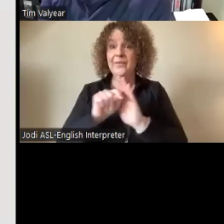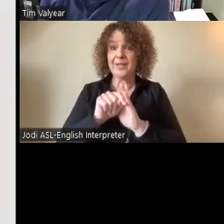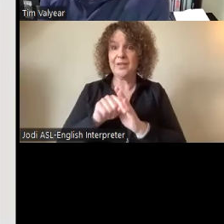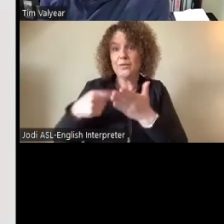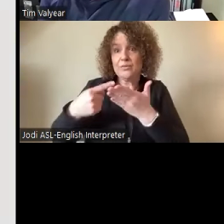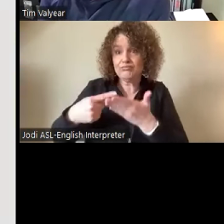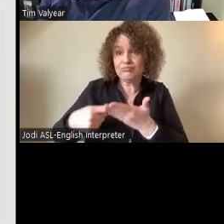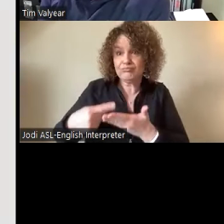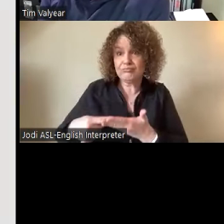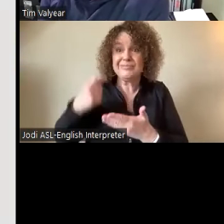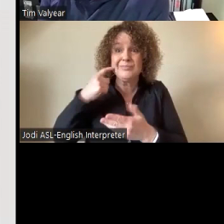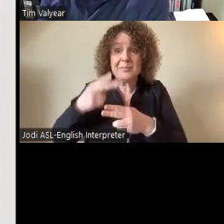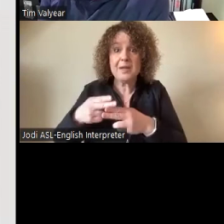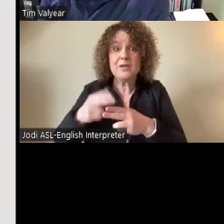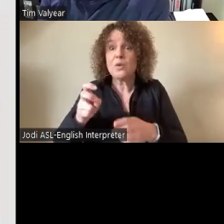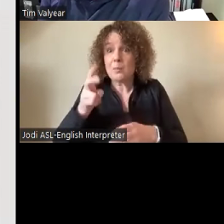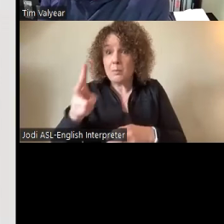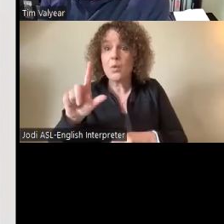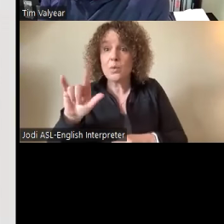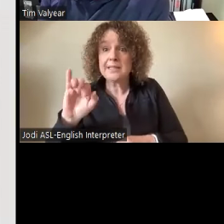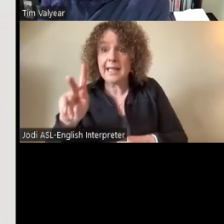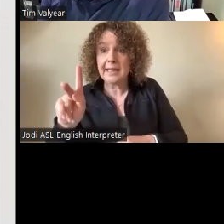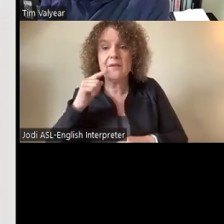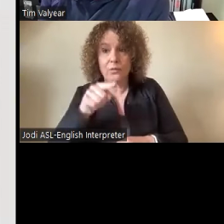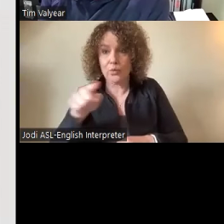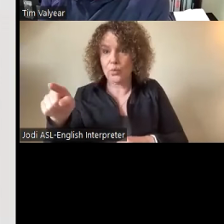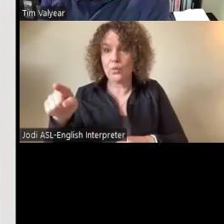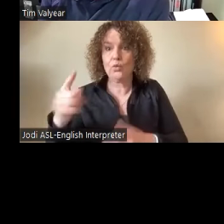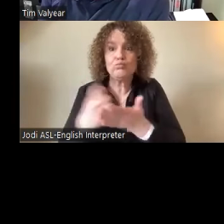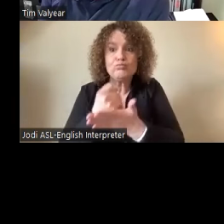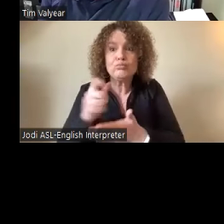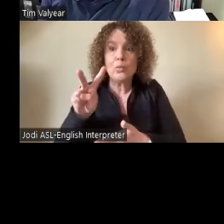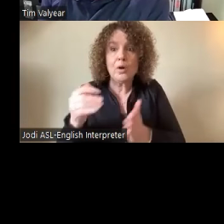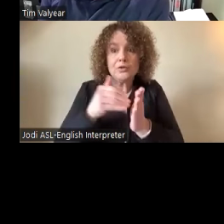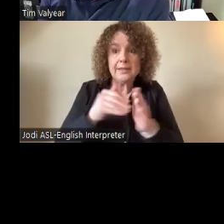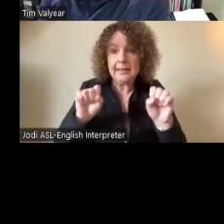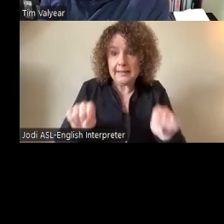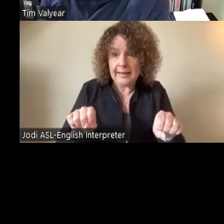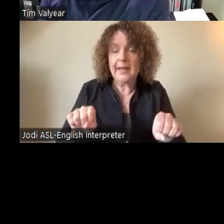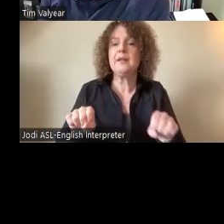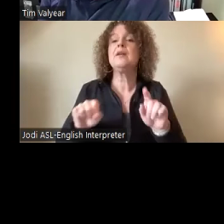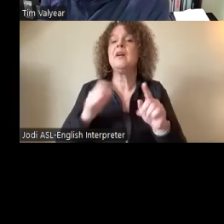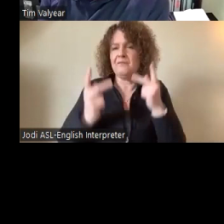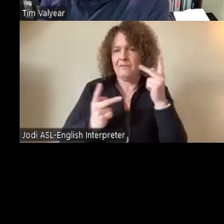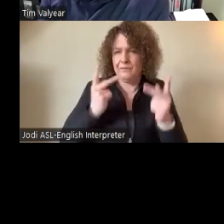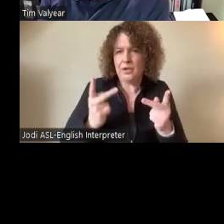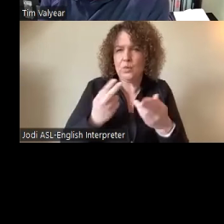second » SPEAKER: Awesome. Thanks, John. So the videos that we talked about are all posted